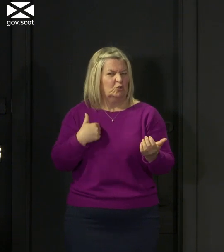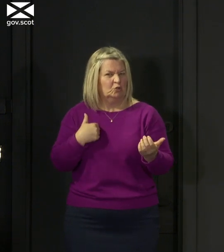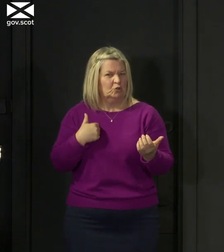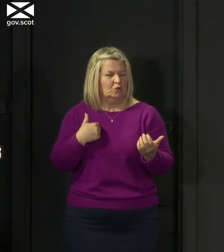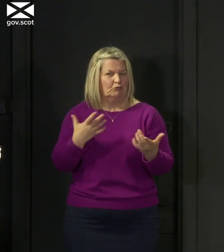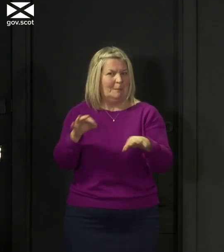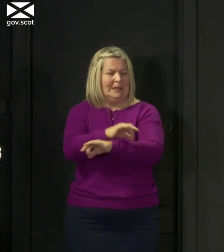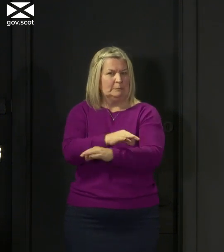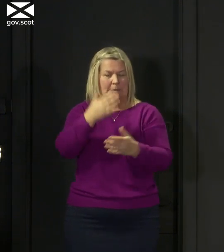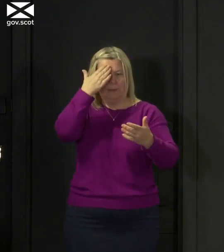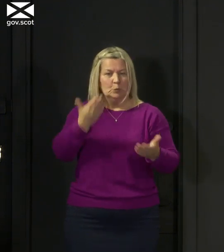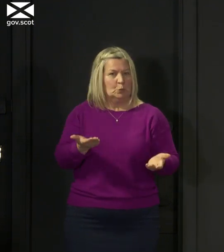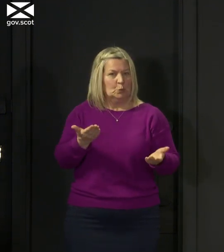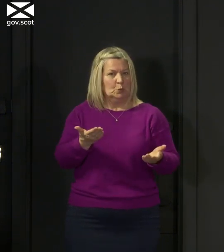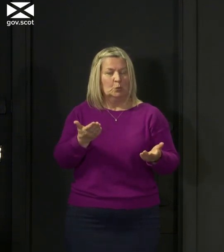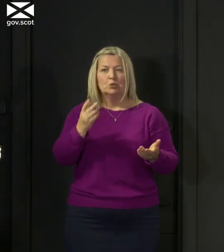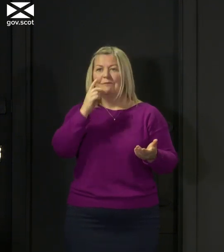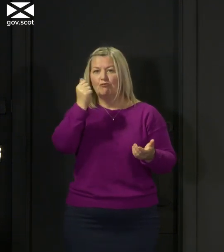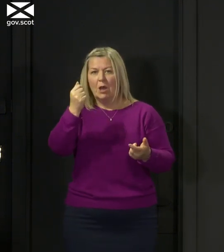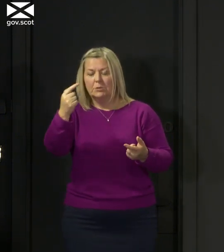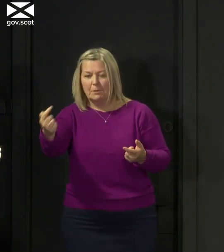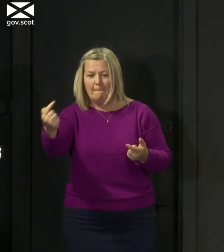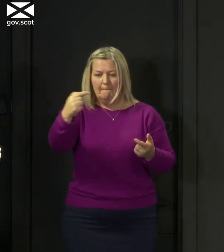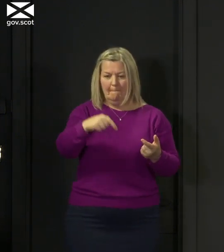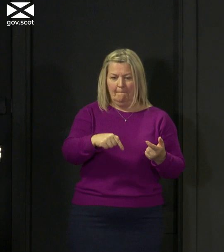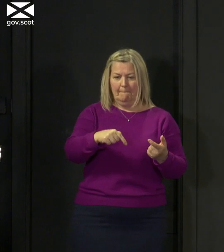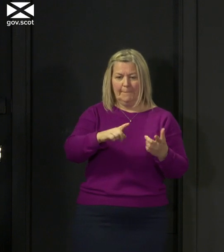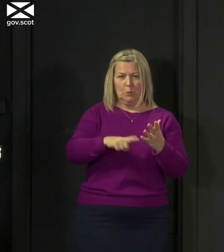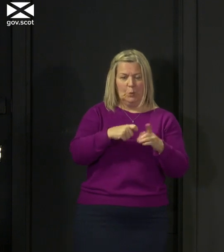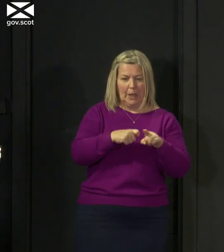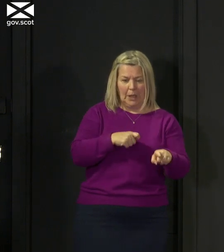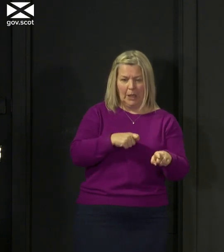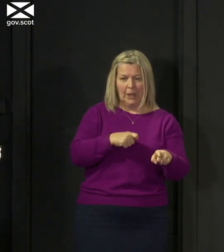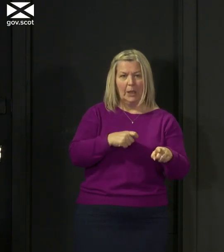of people coming from France to the UK or vice versa, I certainly understand there is